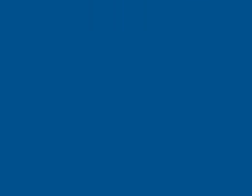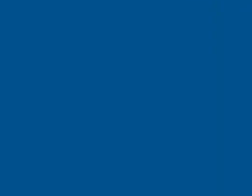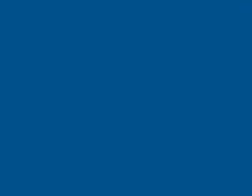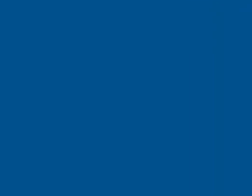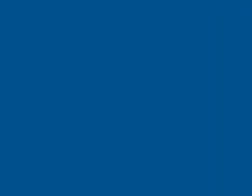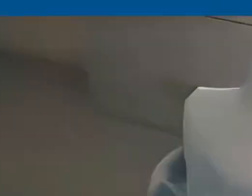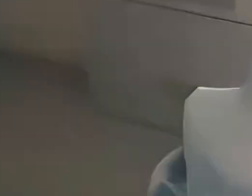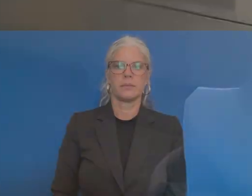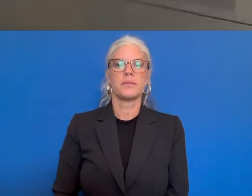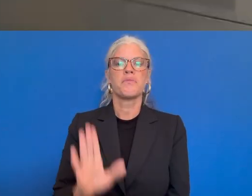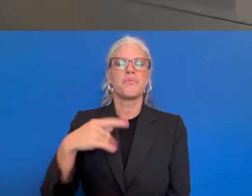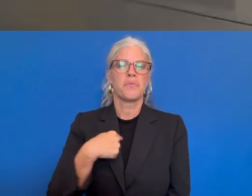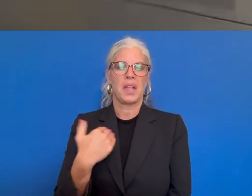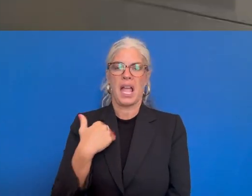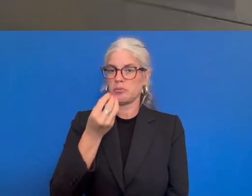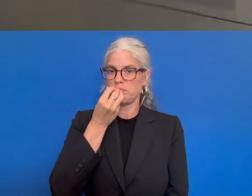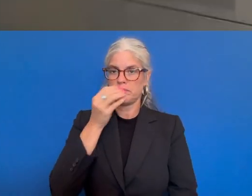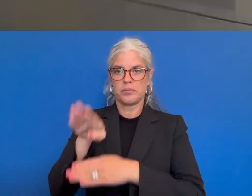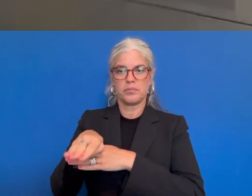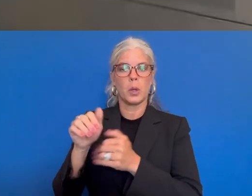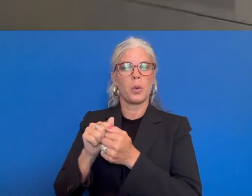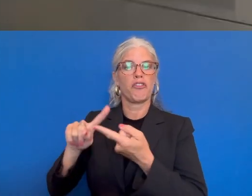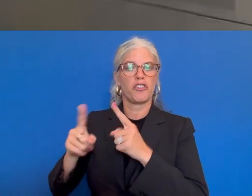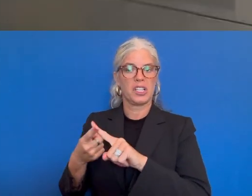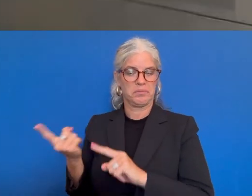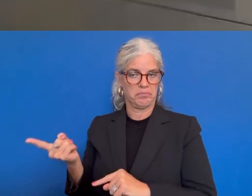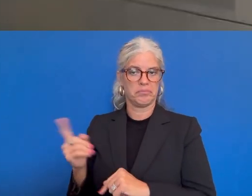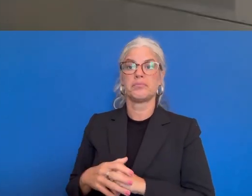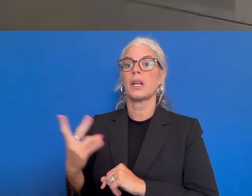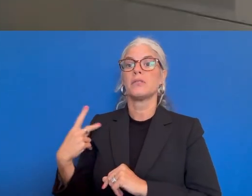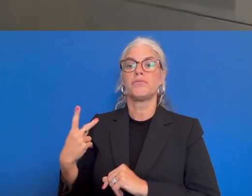I was having dinner with a friend of mine and he goes,